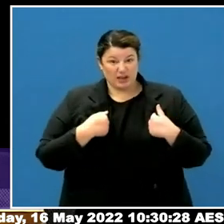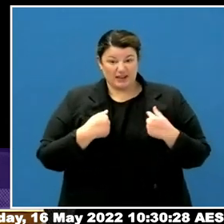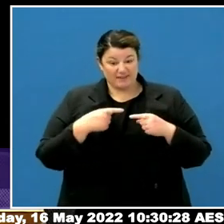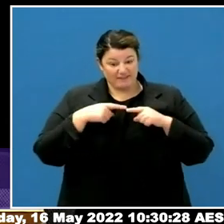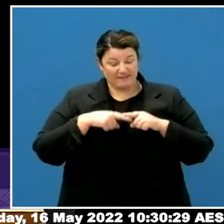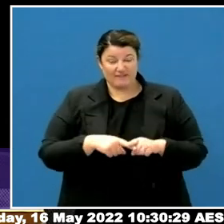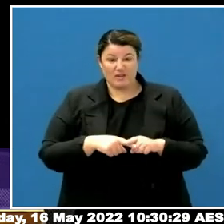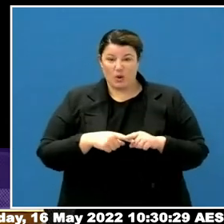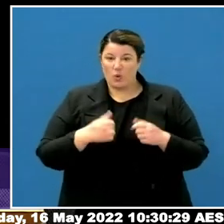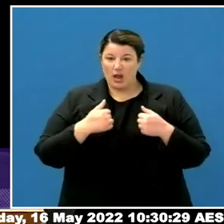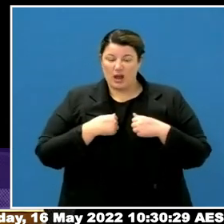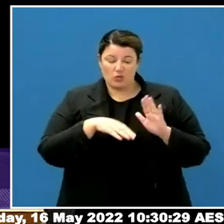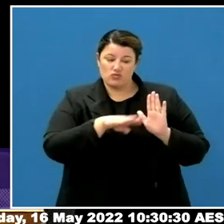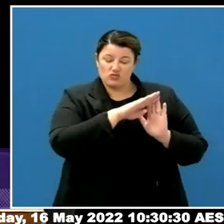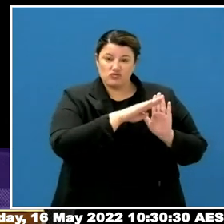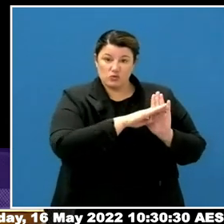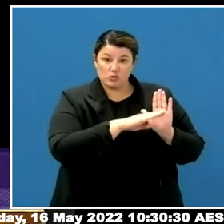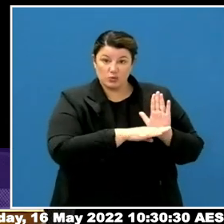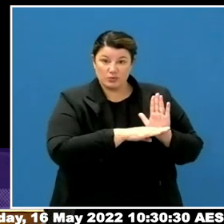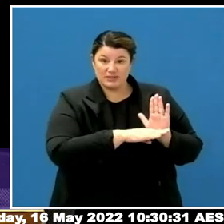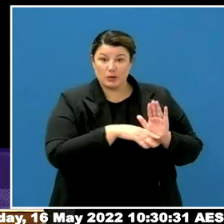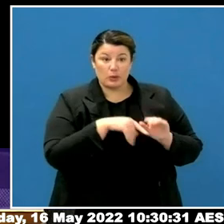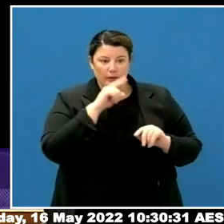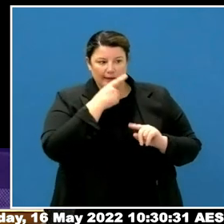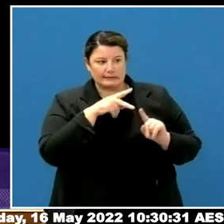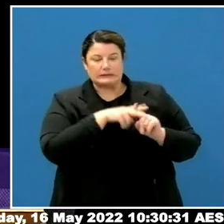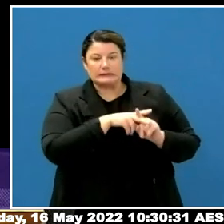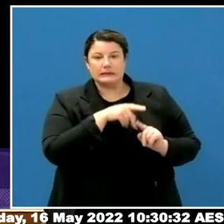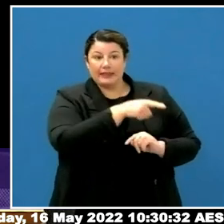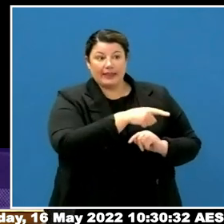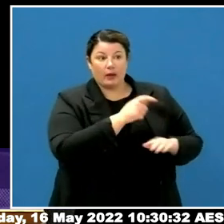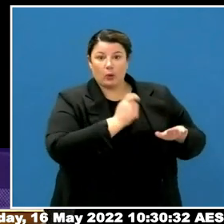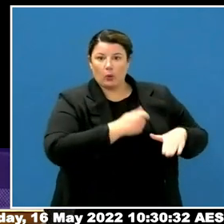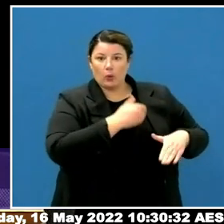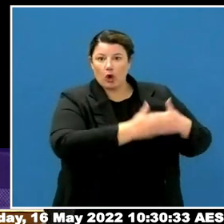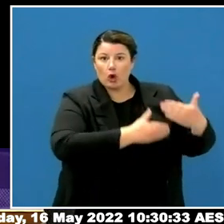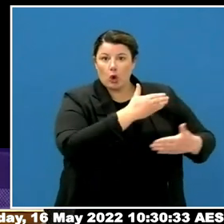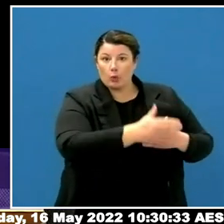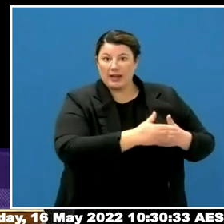not to prejudice any ongoing legal proceedings in any matter we discuss at a